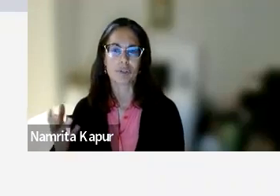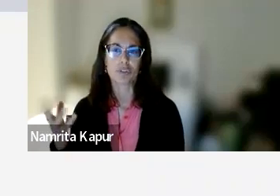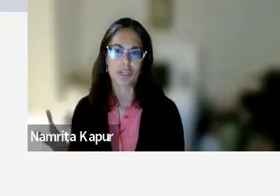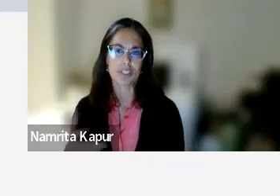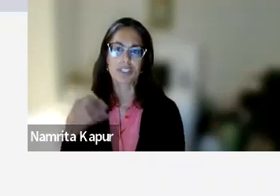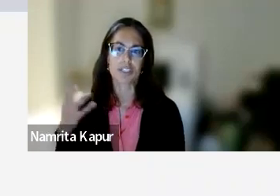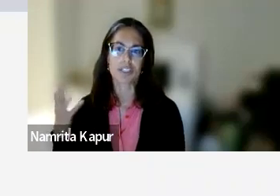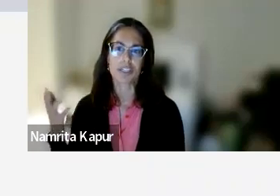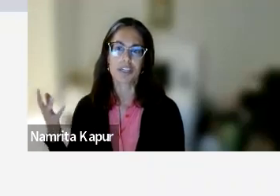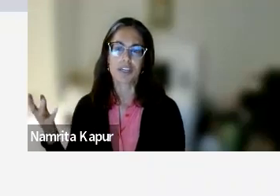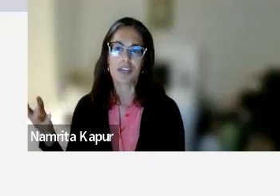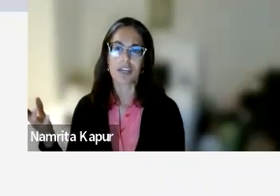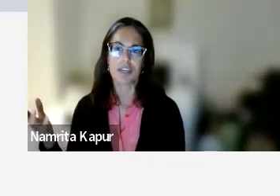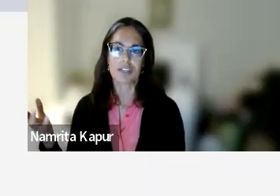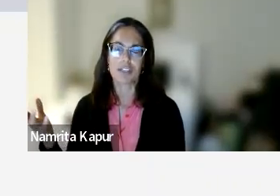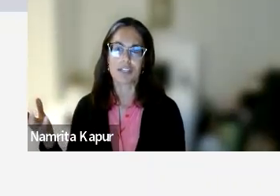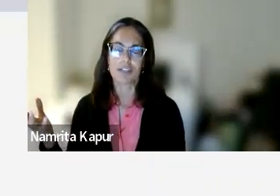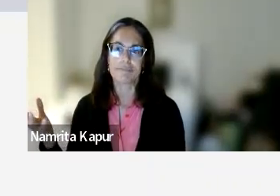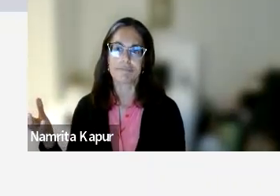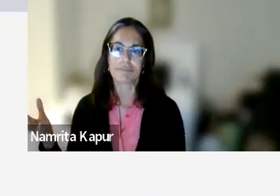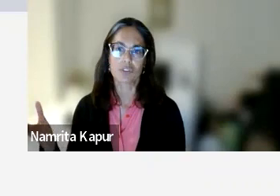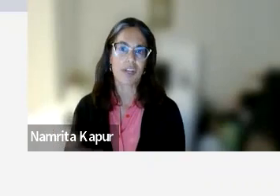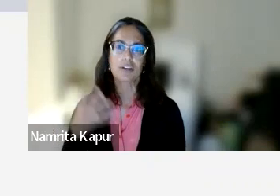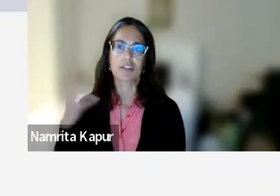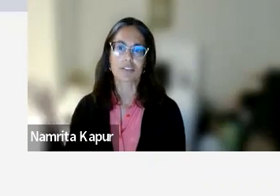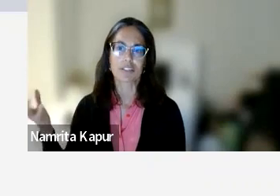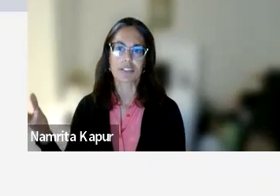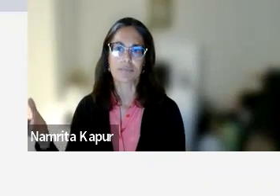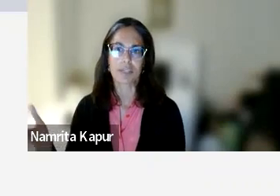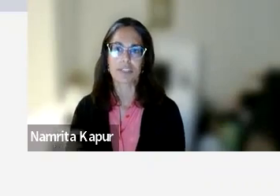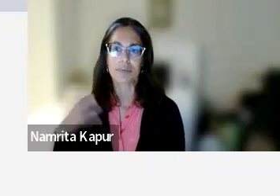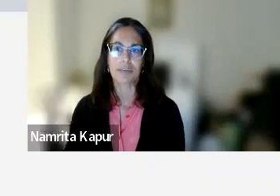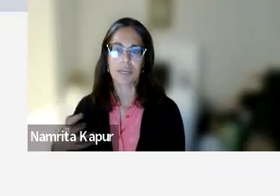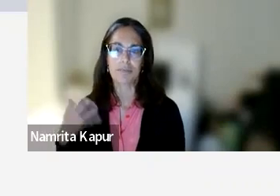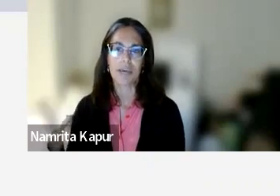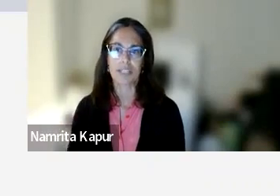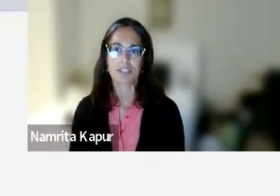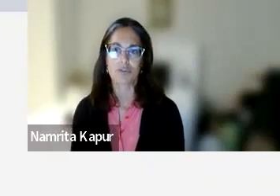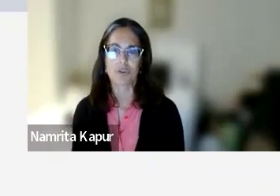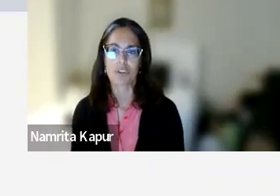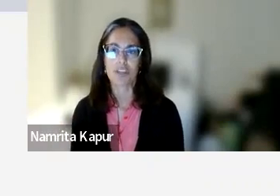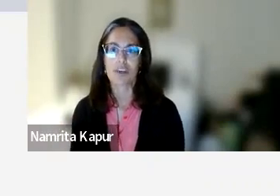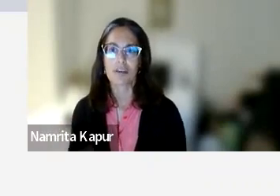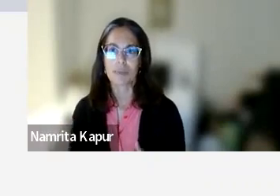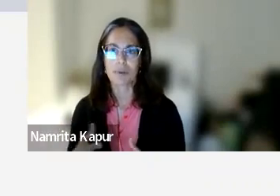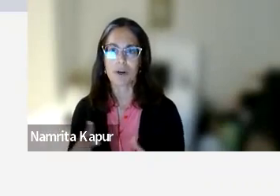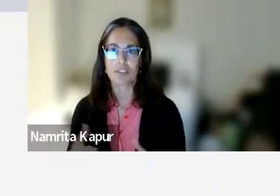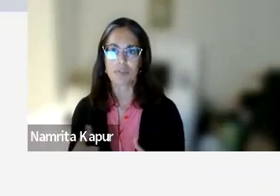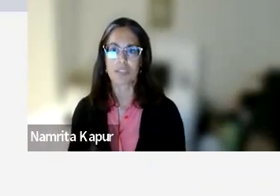zero-emission technology deployment is our current thinking. All right. And I know we have a lot more